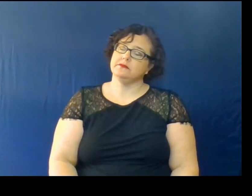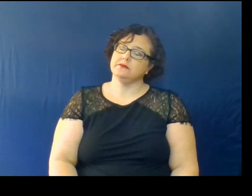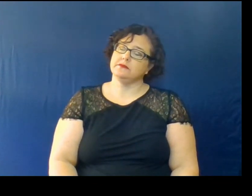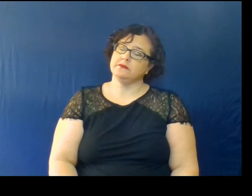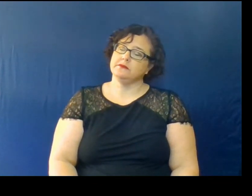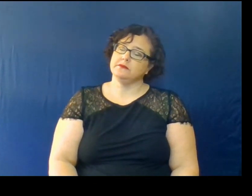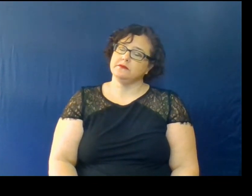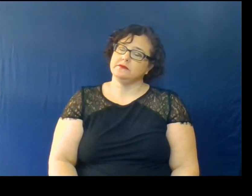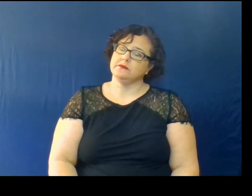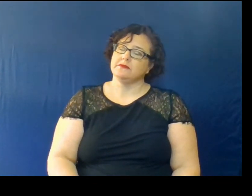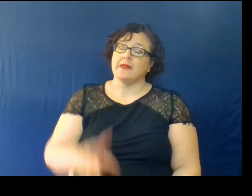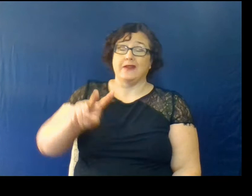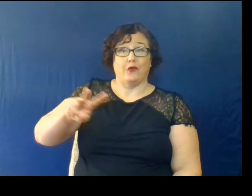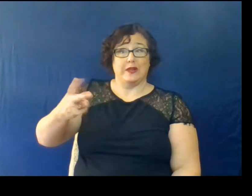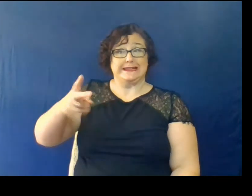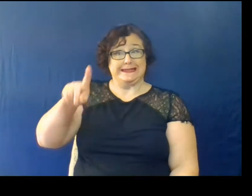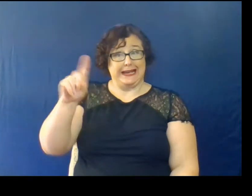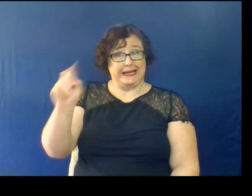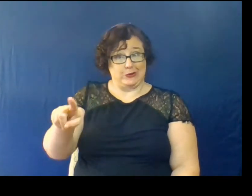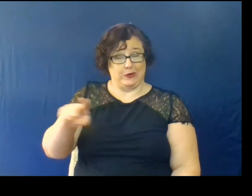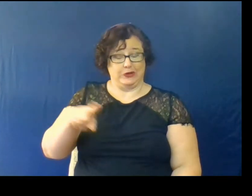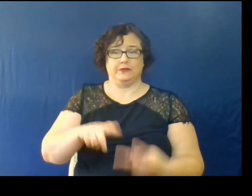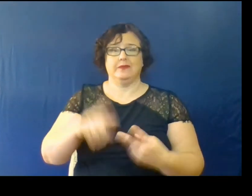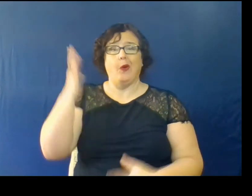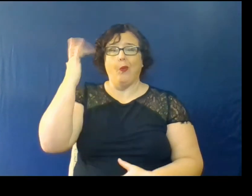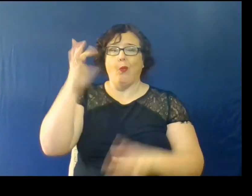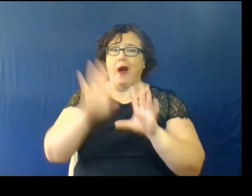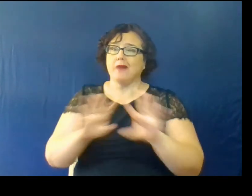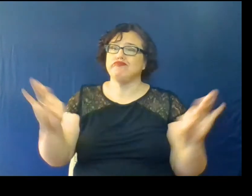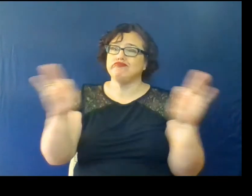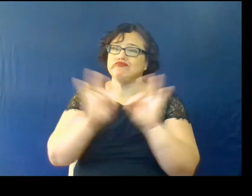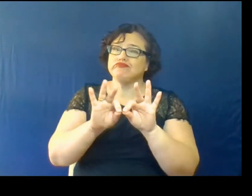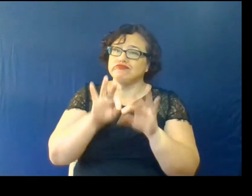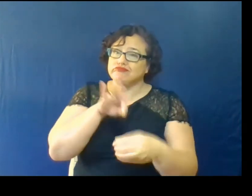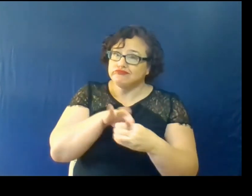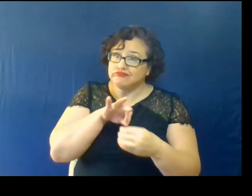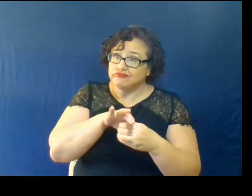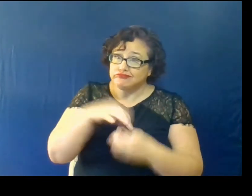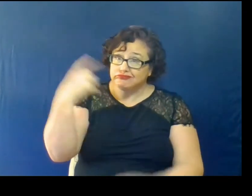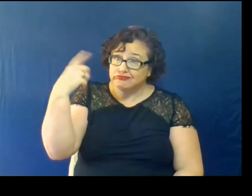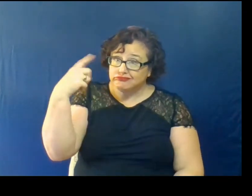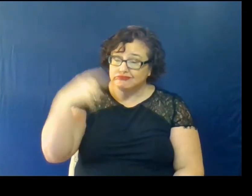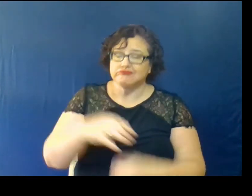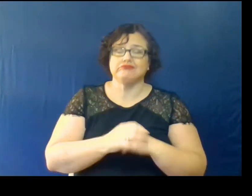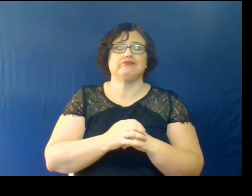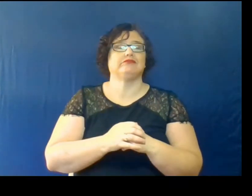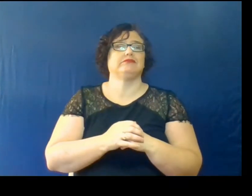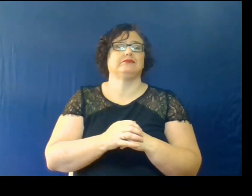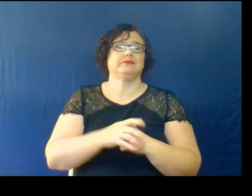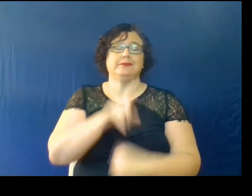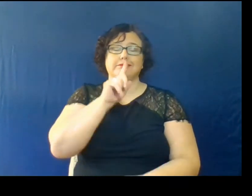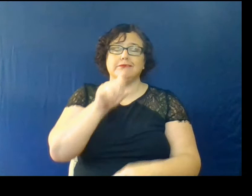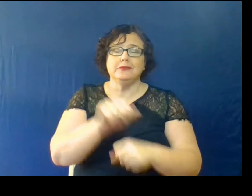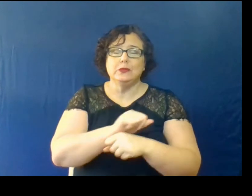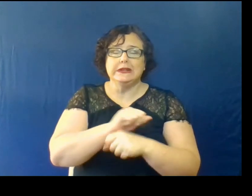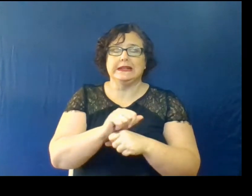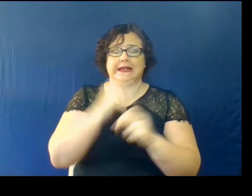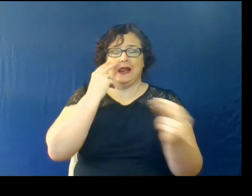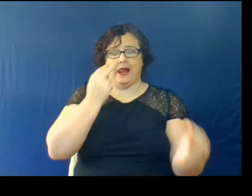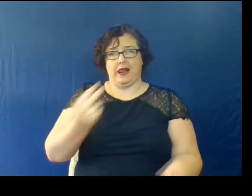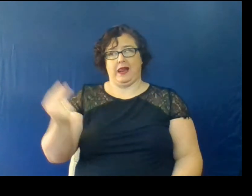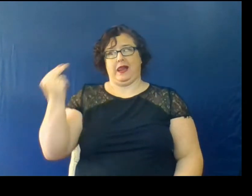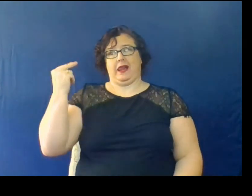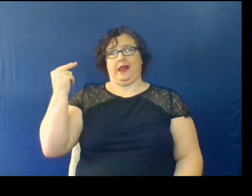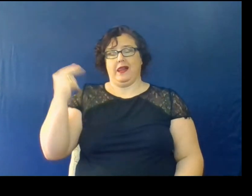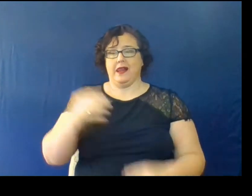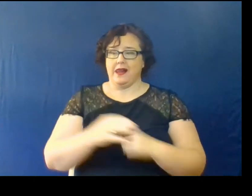question I think that why it's important to vote really does reflect back to the Civil Rights era